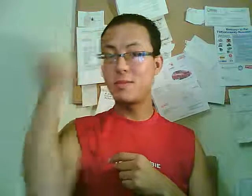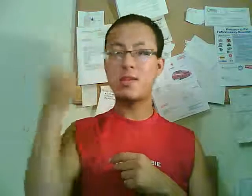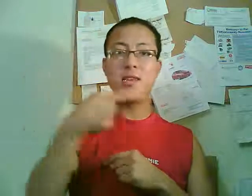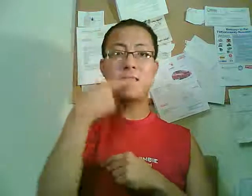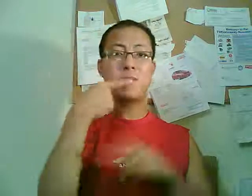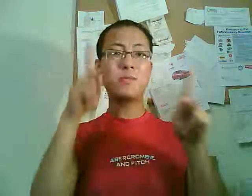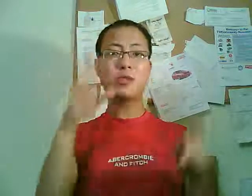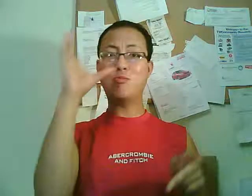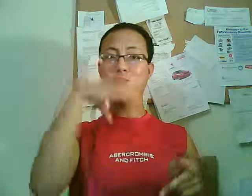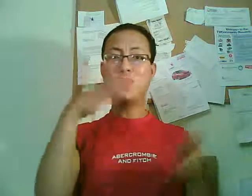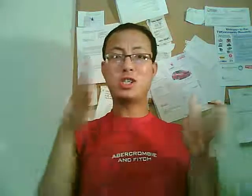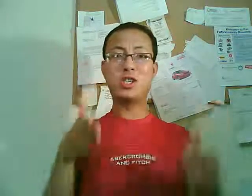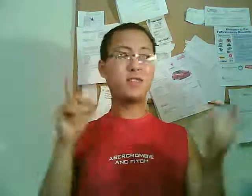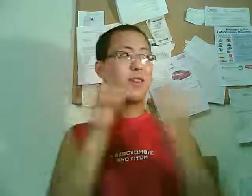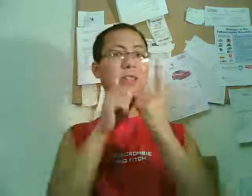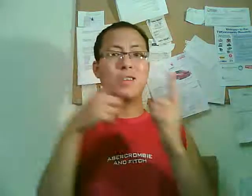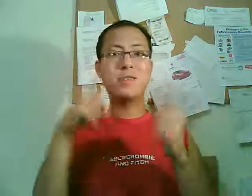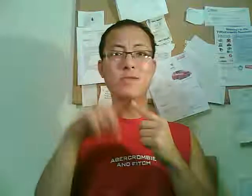Why? Because when a hearing stranger encounters a deaf person,